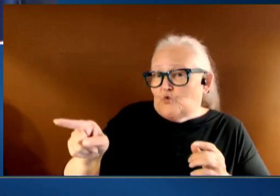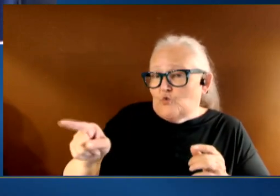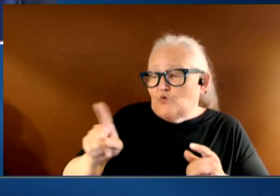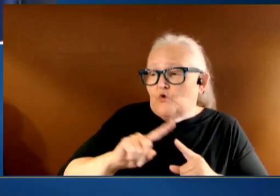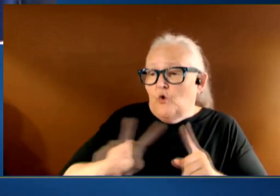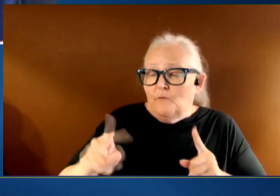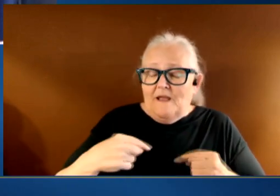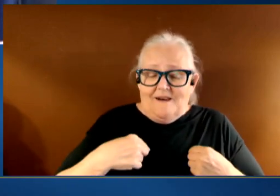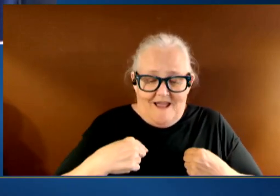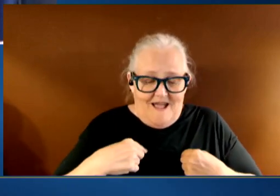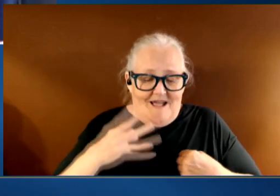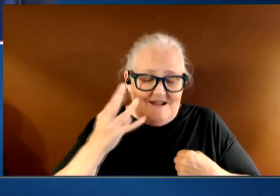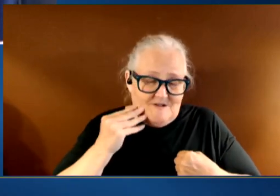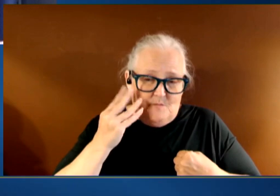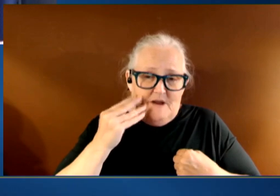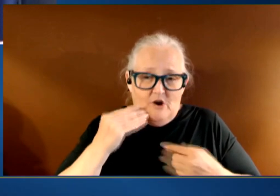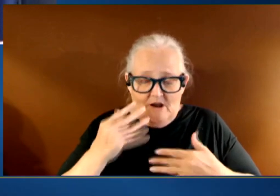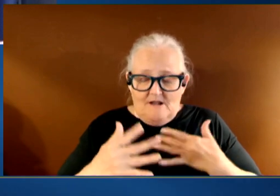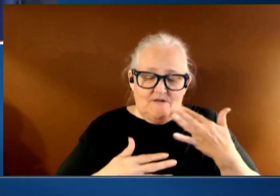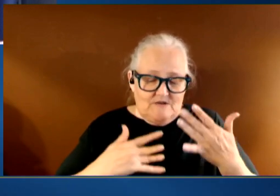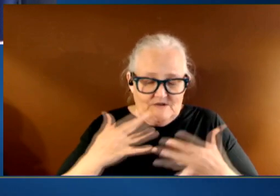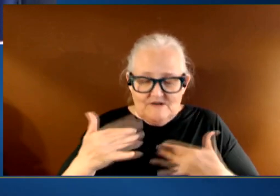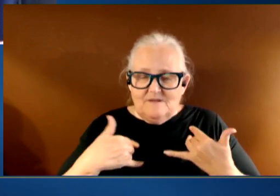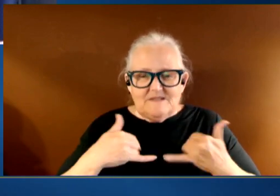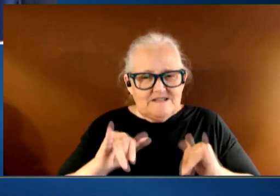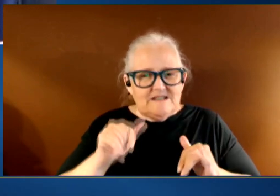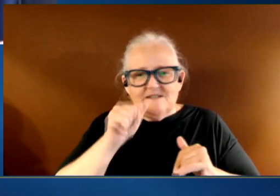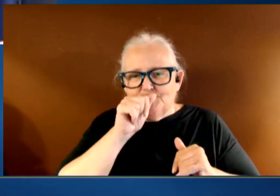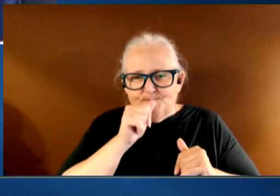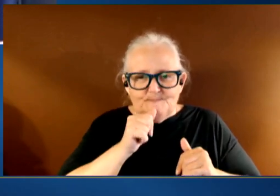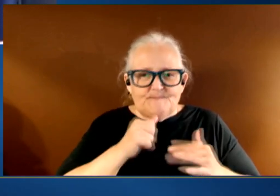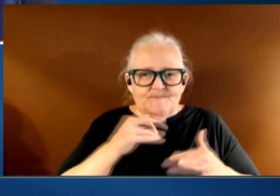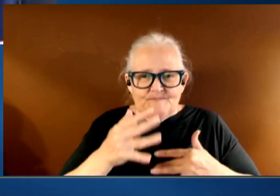I've gone through, and I continue to go through the complications'' -- and he experiences crisis,